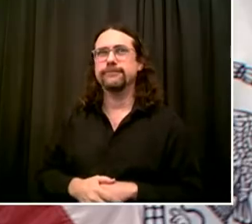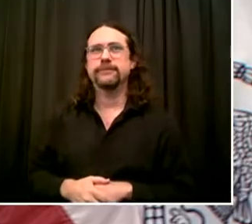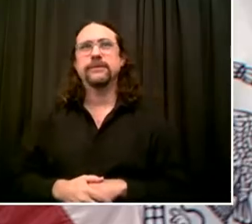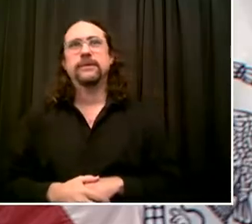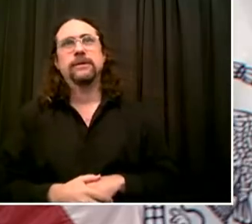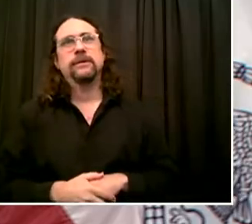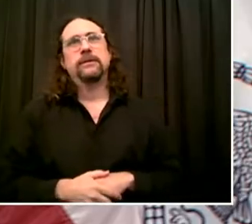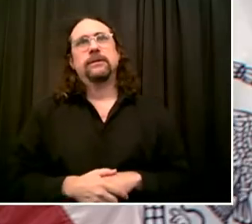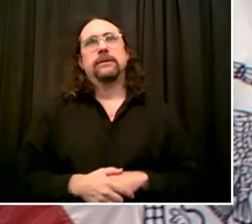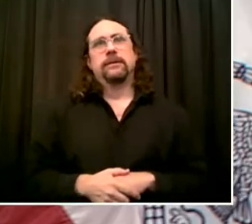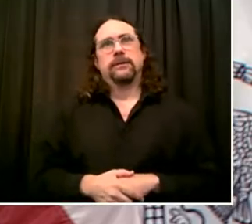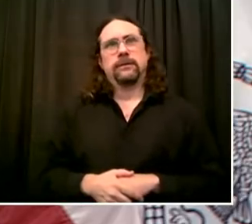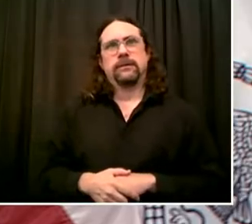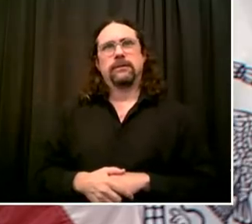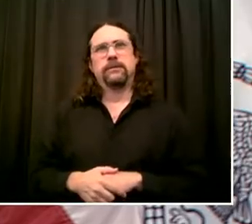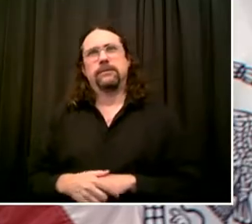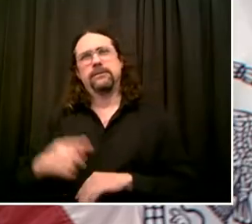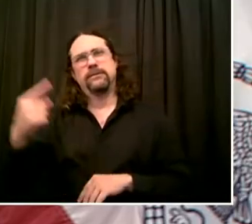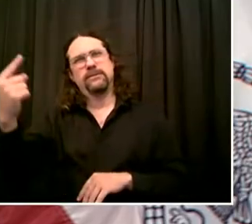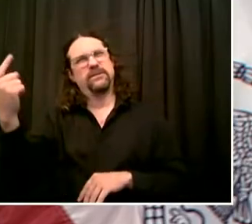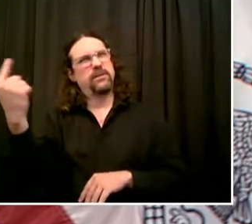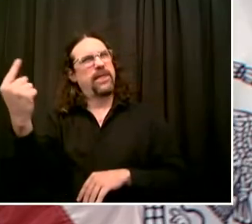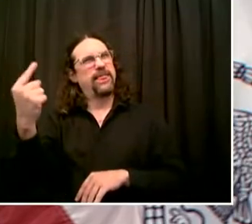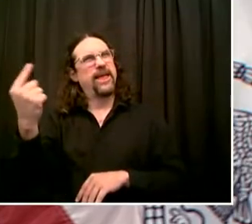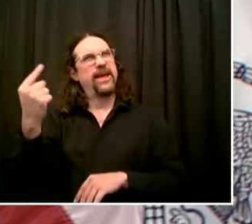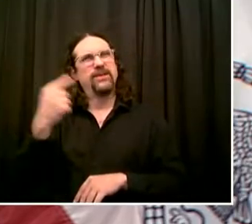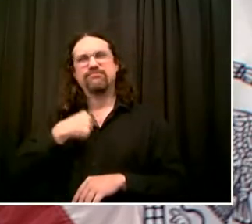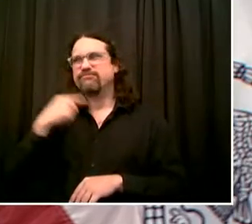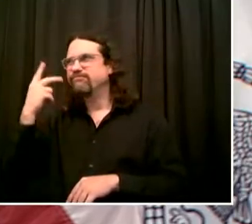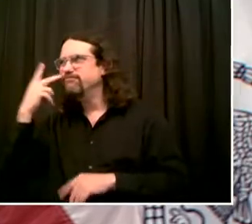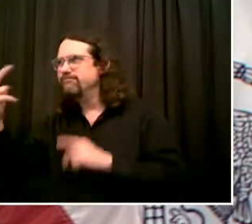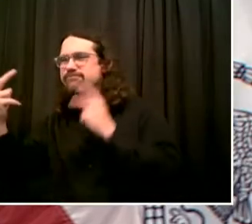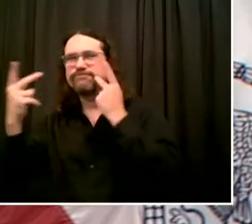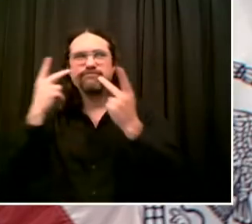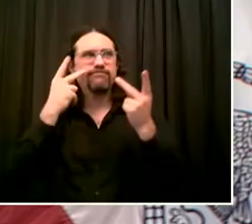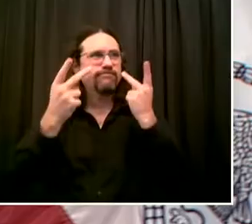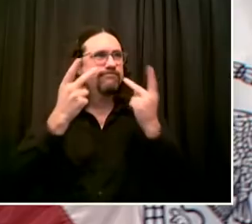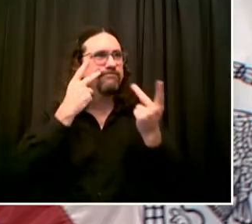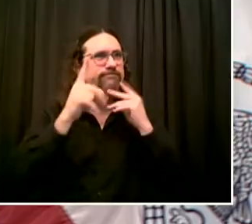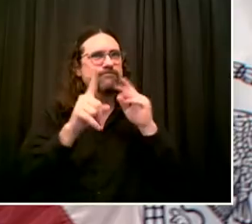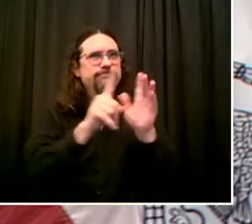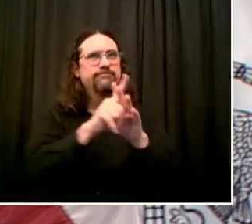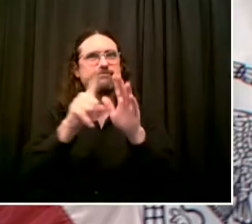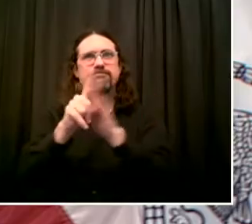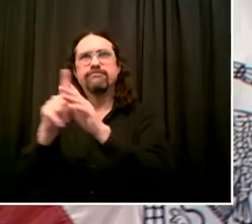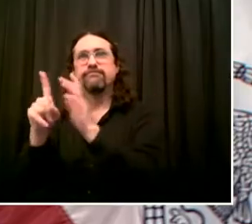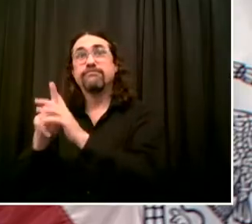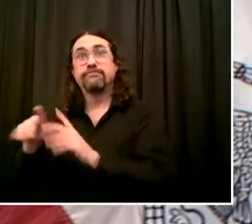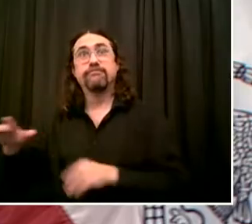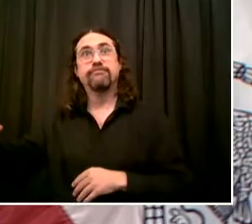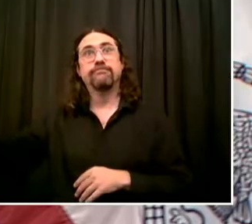NEWS IS REGARDING THE SITUATION WE HAVE SEEN NOW ALL OVE TRHE COUNTRY, ALL OF US AT THIS MOMENT IN